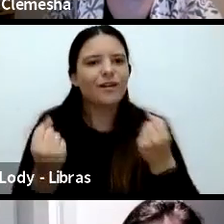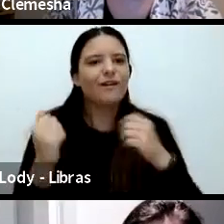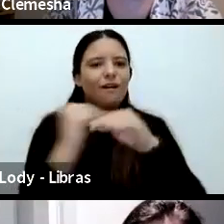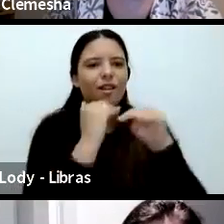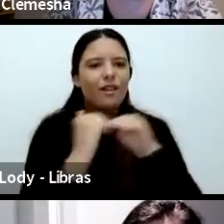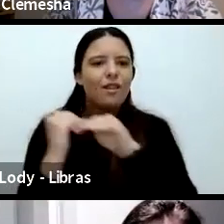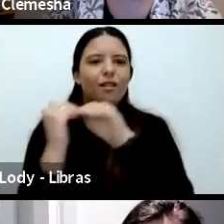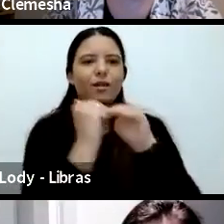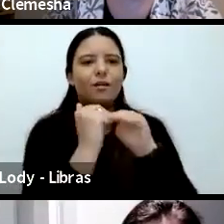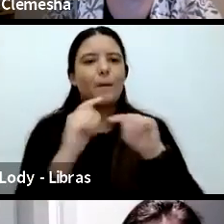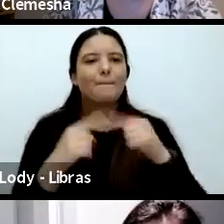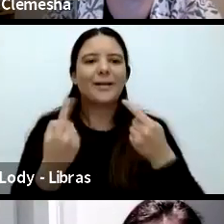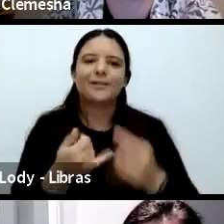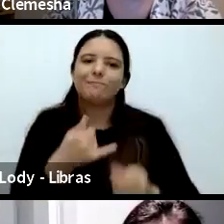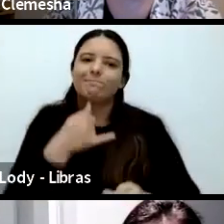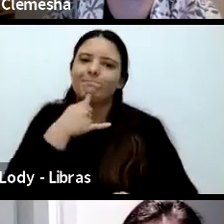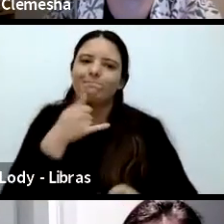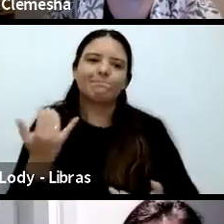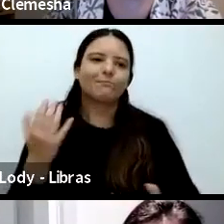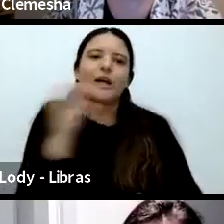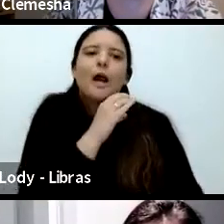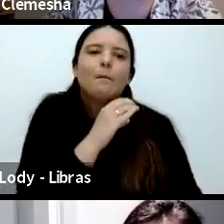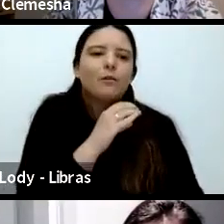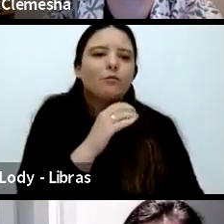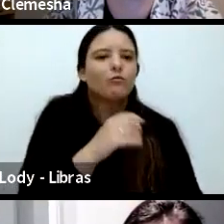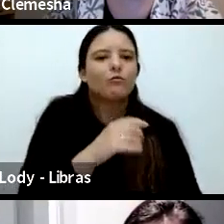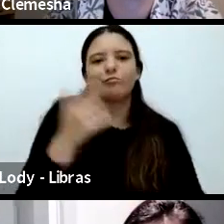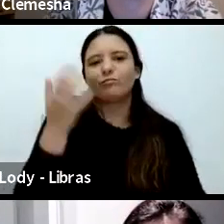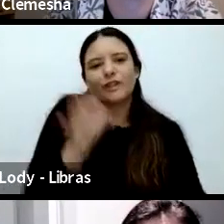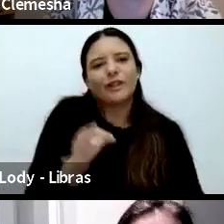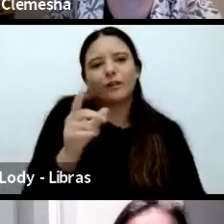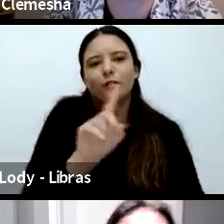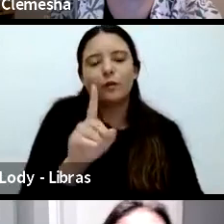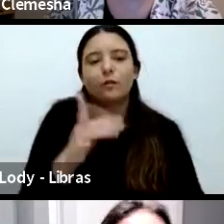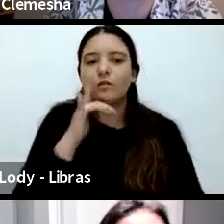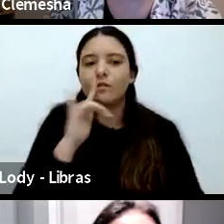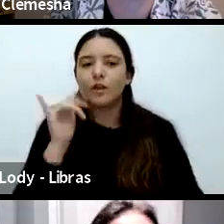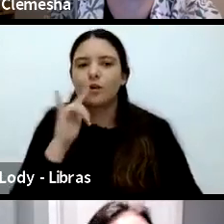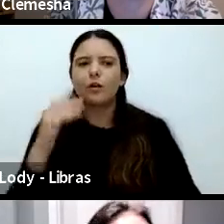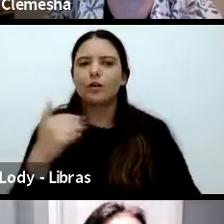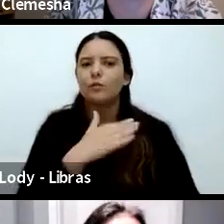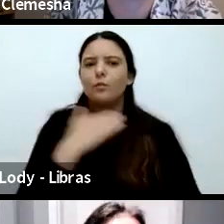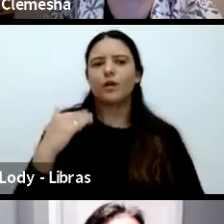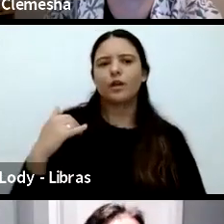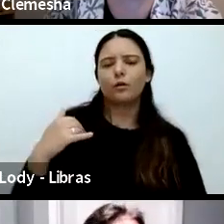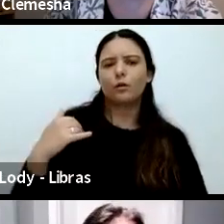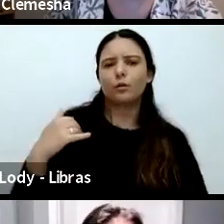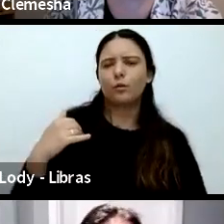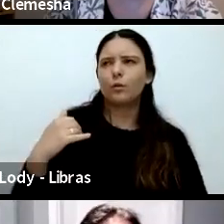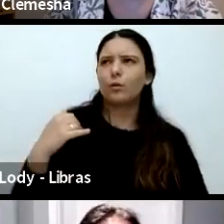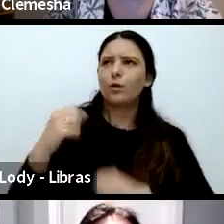It went, it went south pretty fast by the gods ski fast by the gods ski die fast by the gods he died in 19 fast by the gods he died in 1935